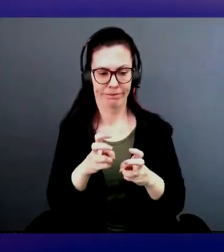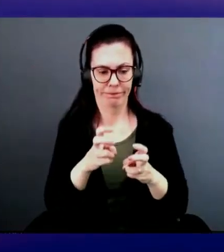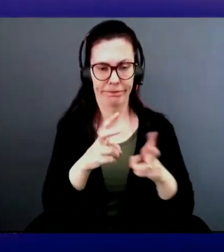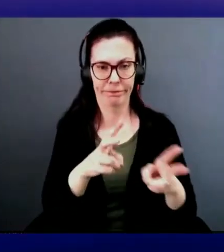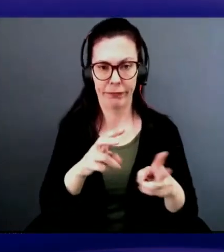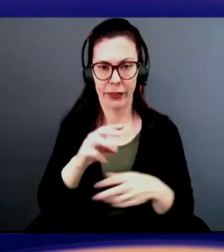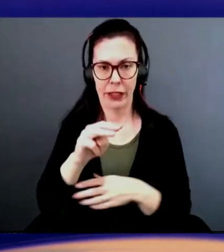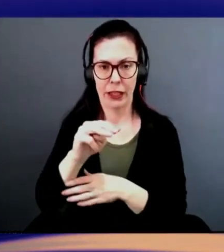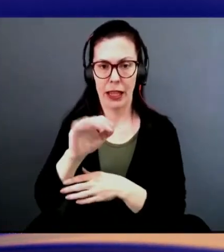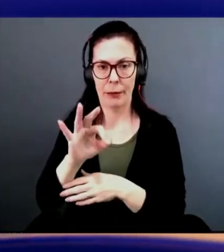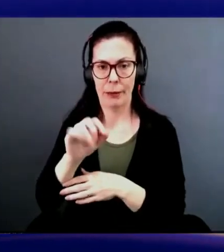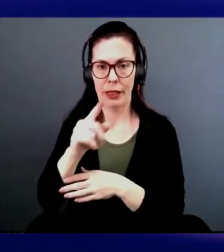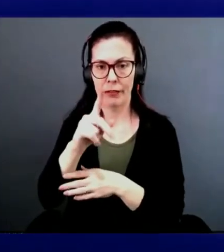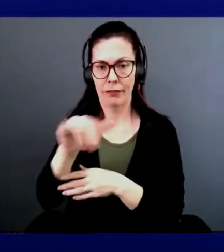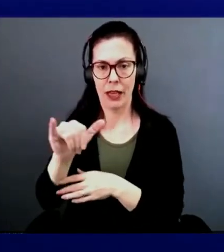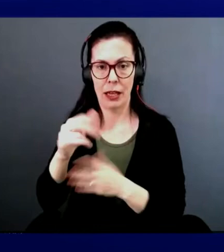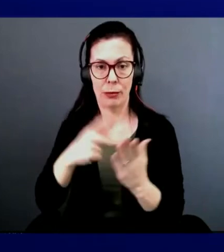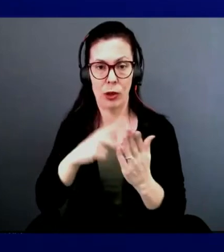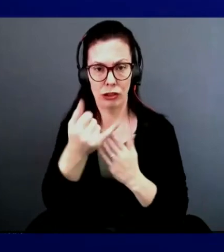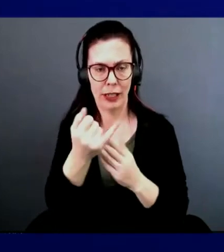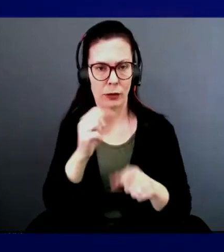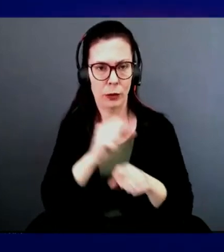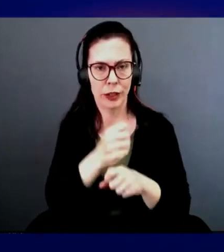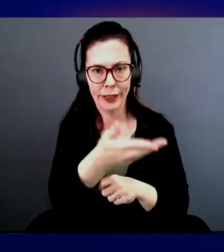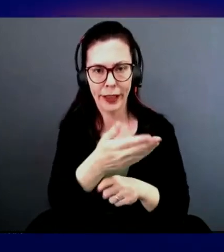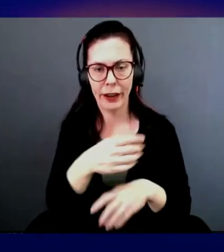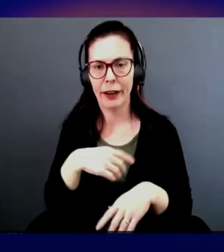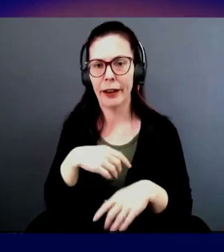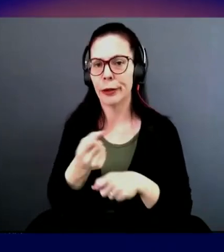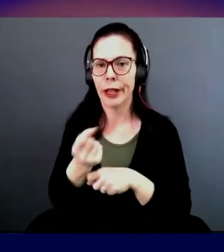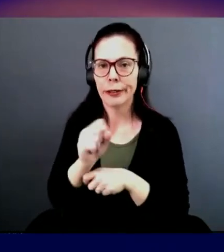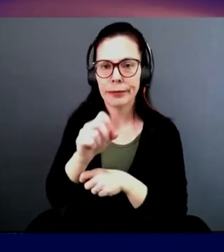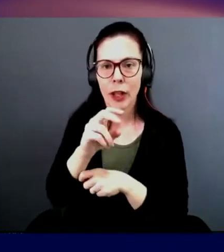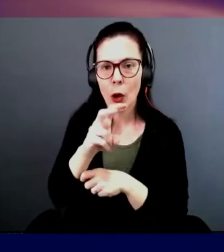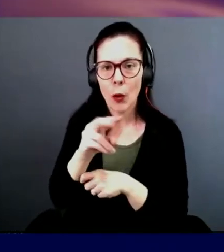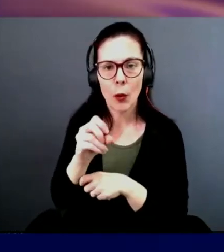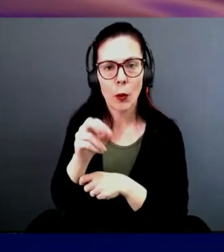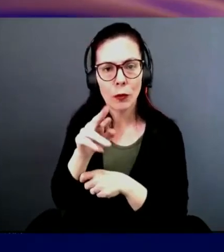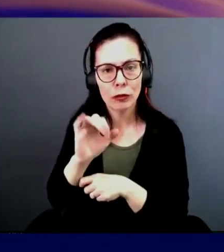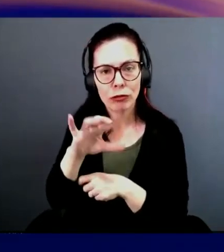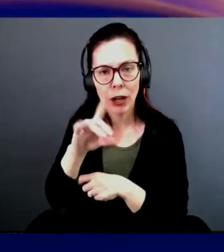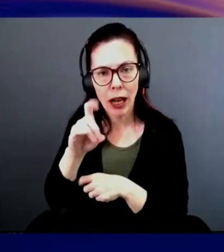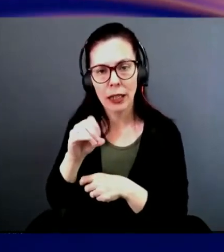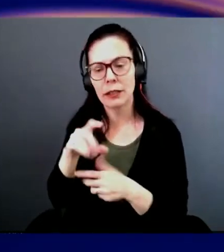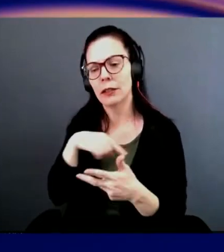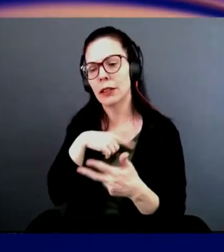and then work with it there and override it you know, do UI bindings, override the properties, theme it et cetera.